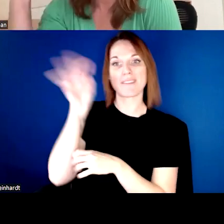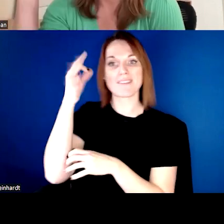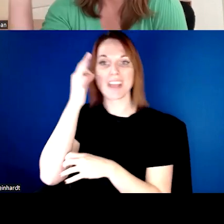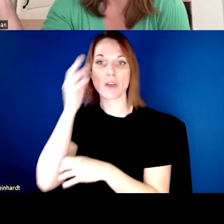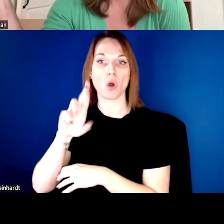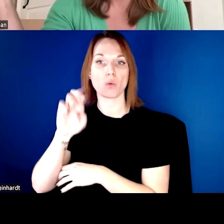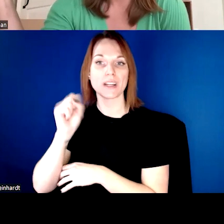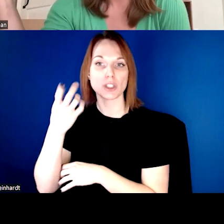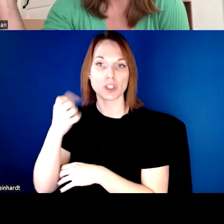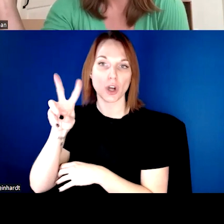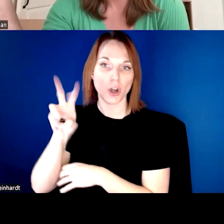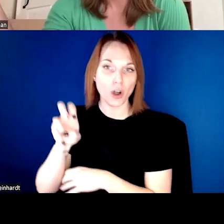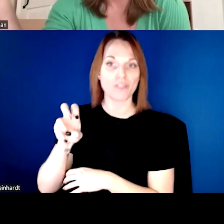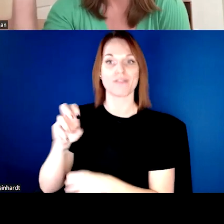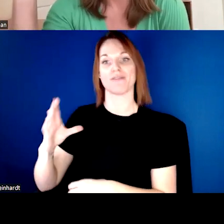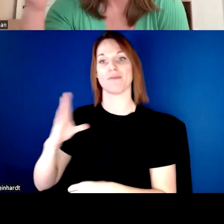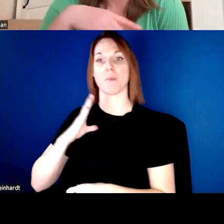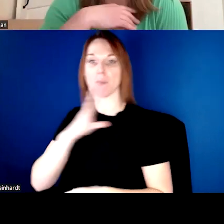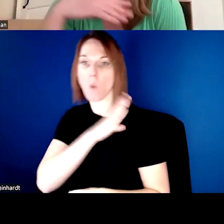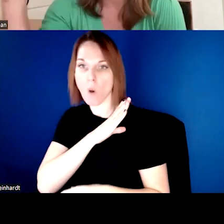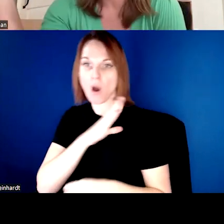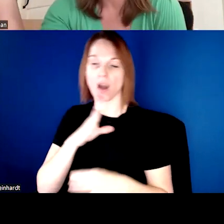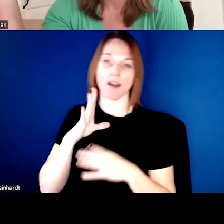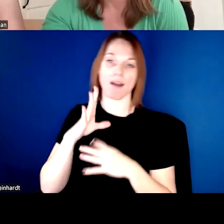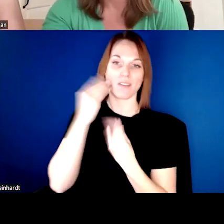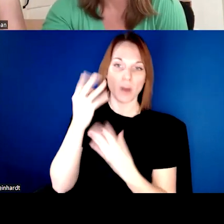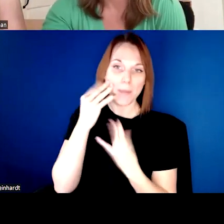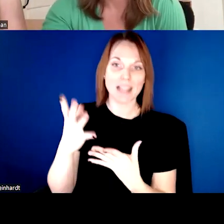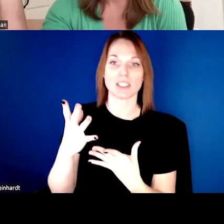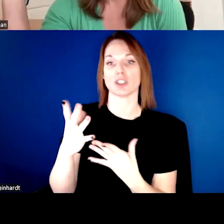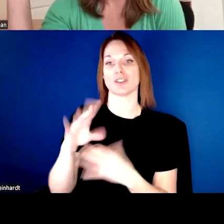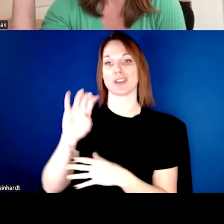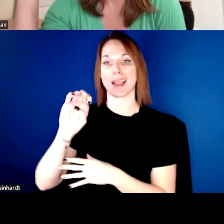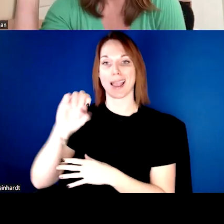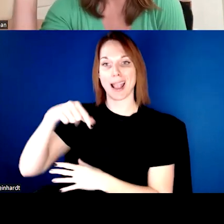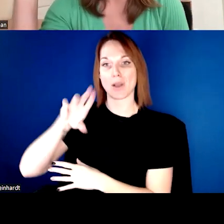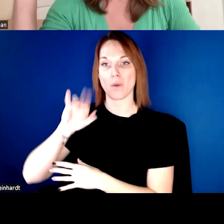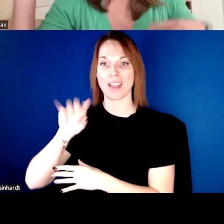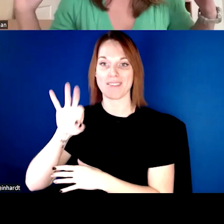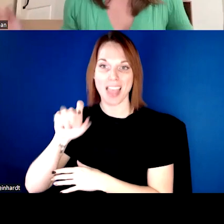at all Equifax credit reports for young people, huge huge samples. And we were